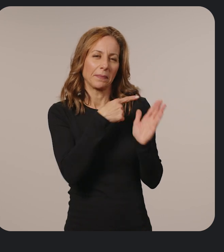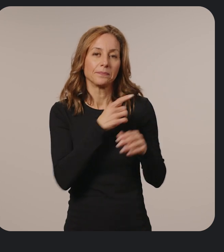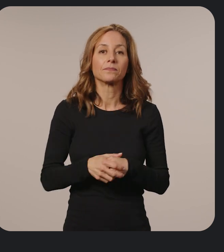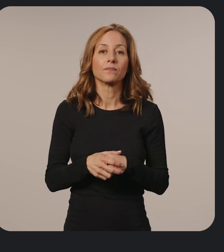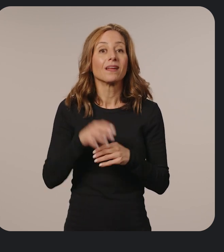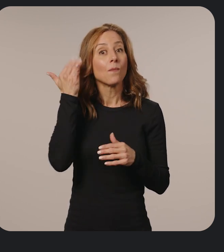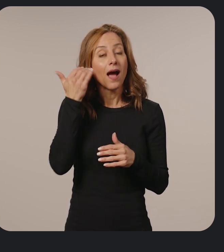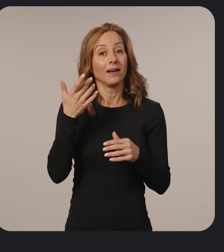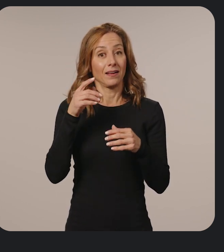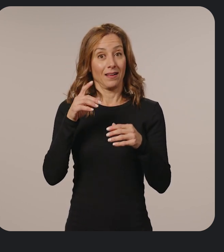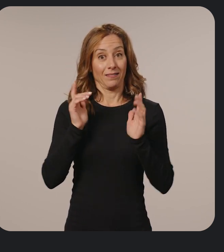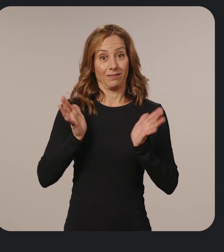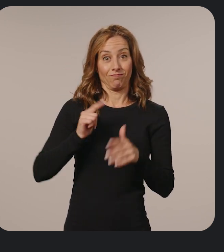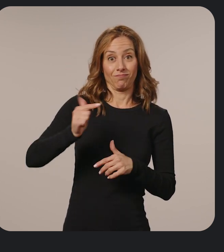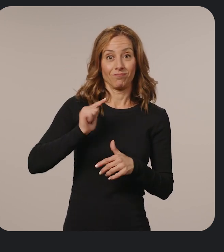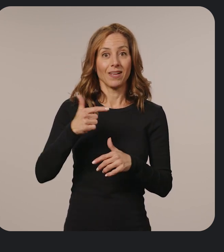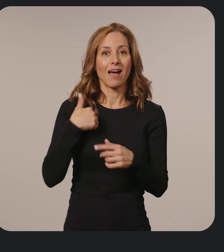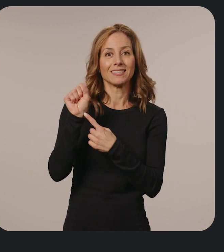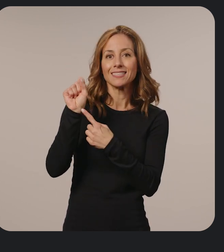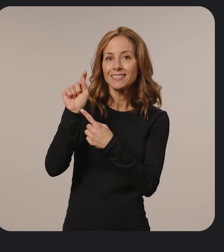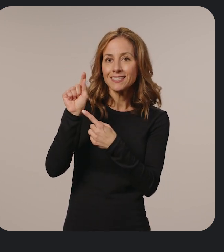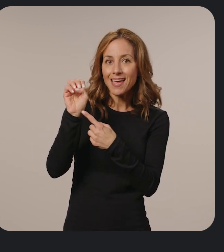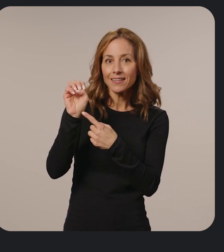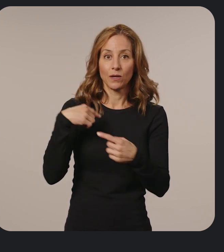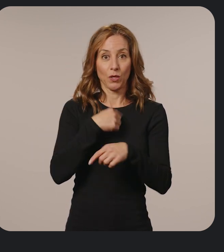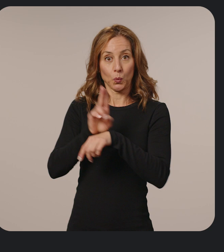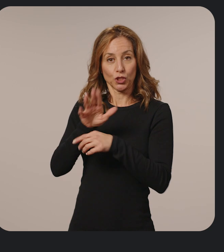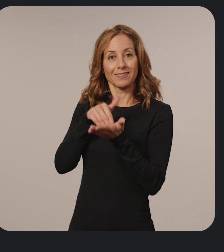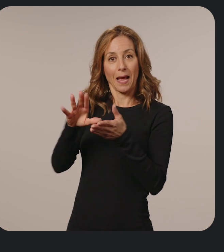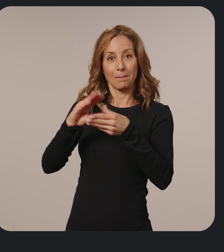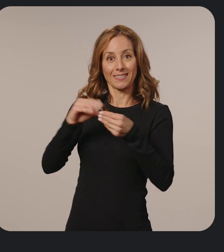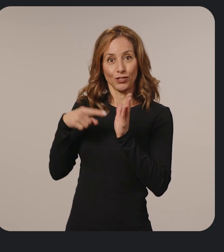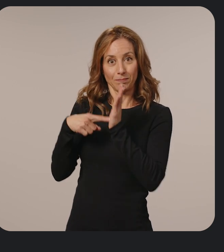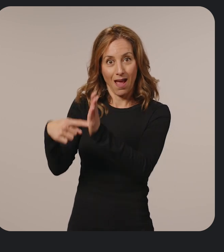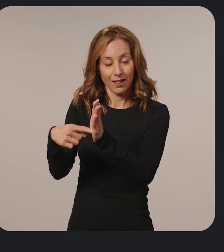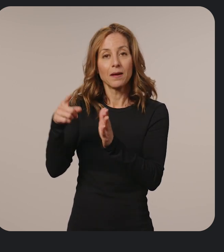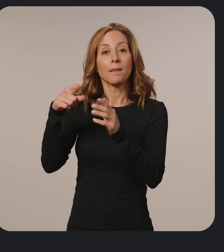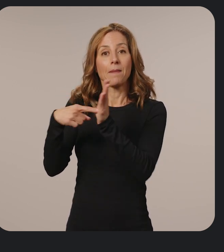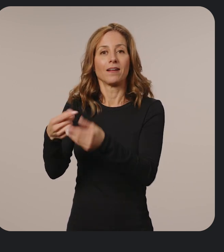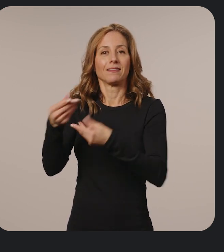That's because conversations have state. We the user send a message to the model. The model produces a reply. We send another message.